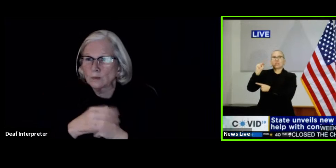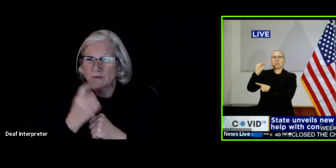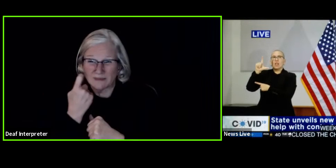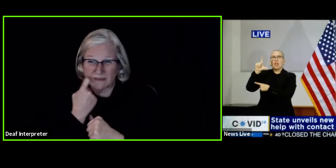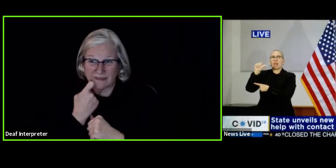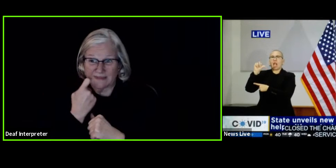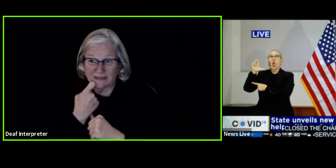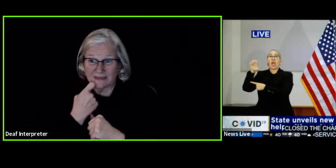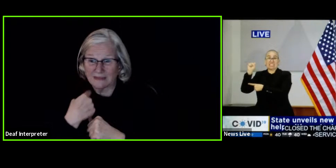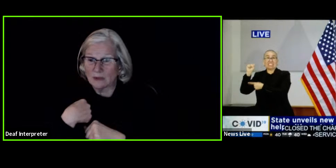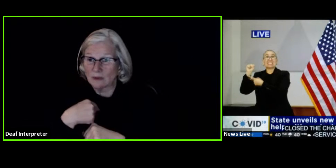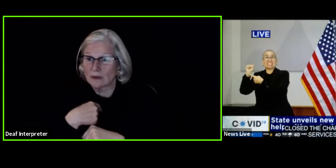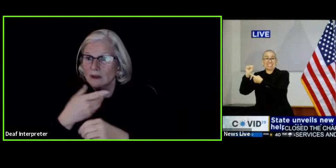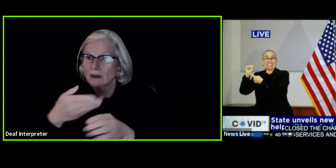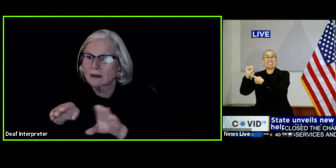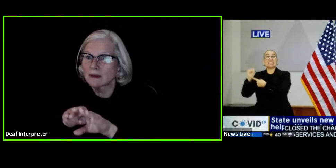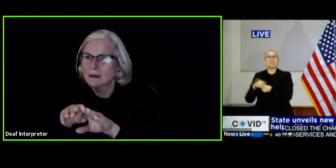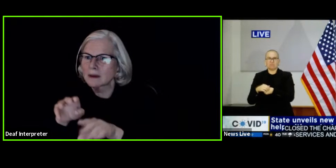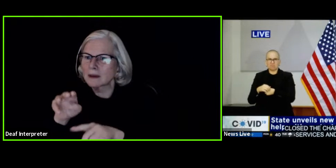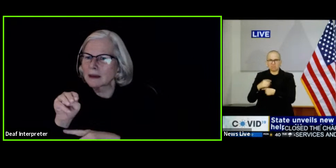STORY TOMORROW ABOUT THREE YEARS RUNNING.